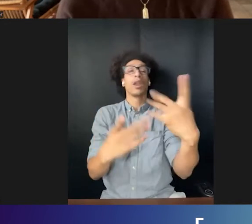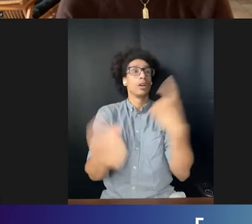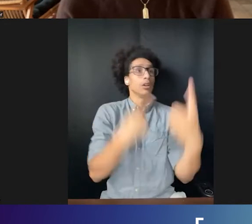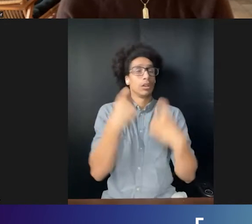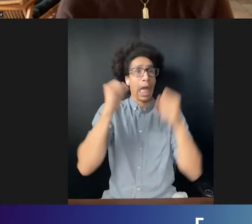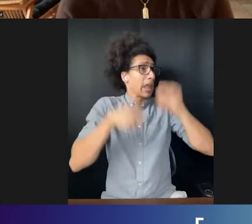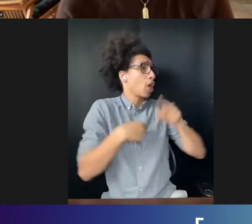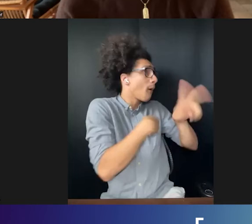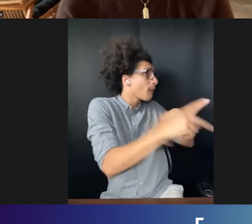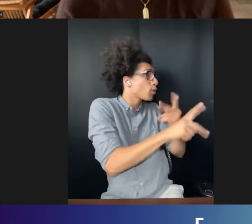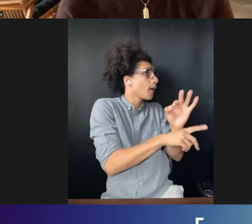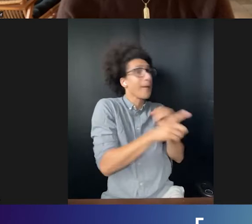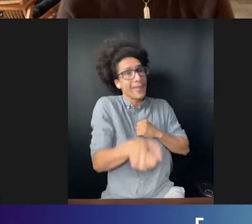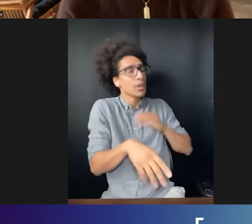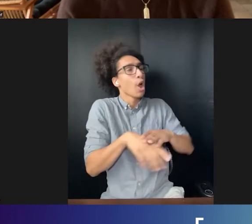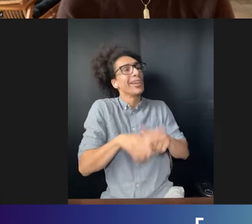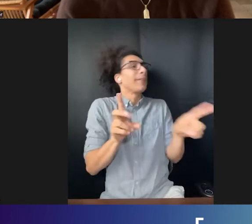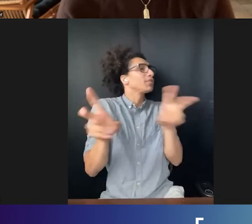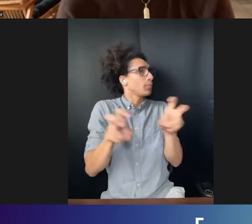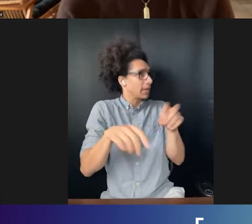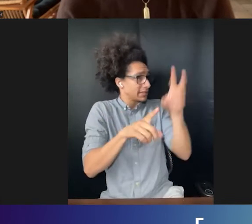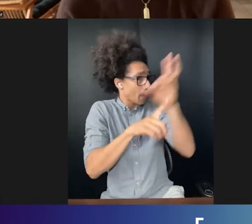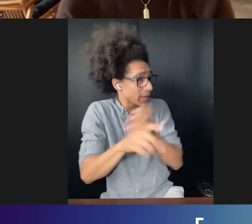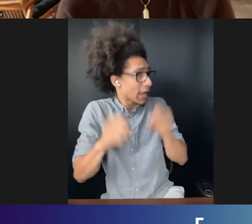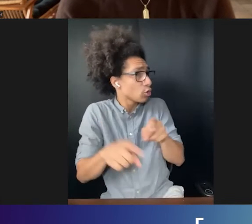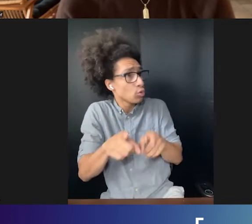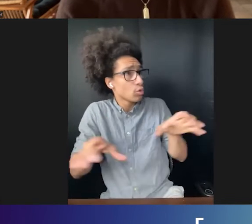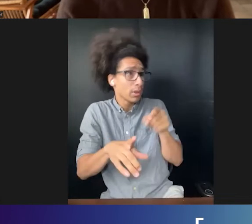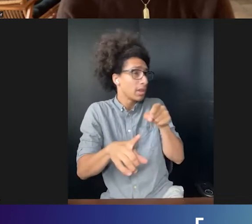on this other subject in six months for this,